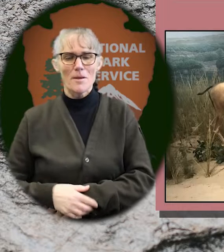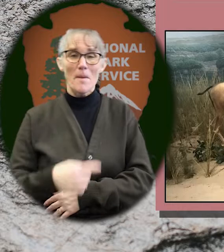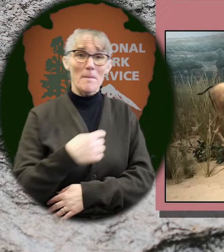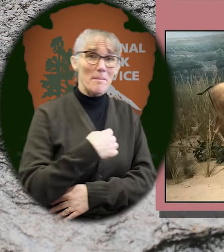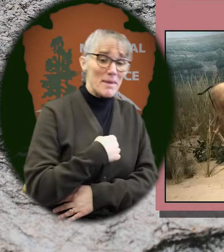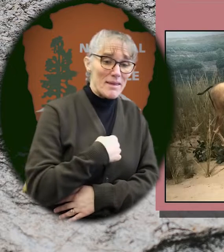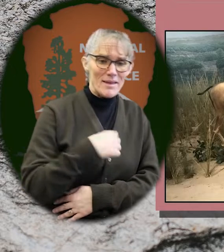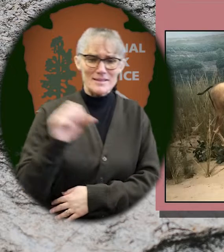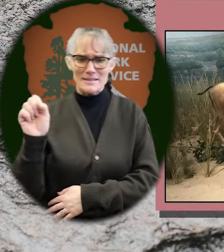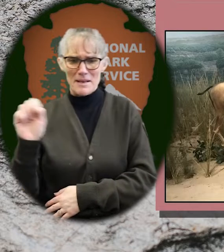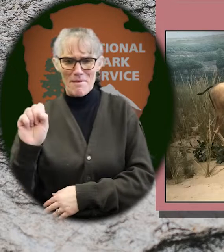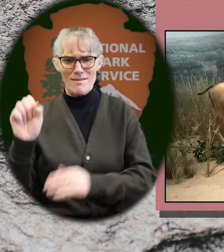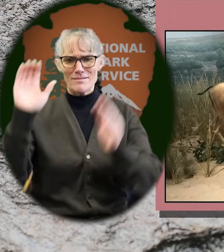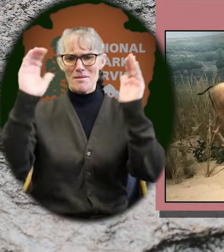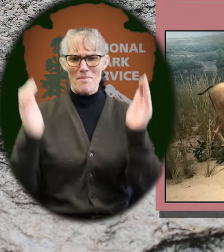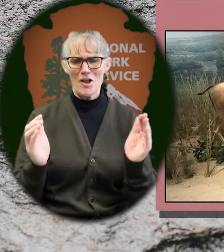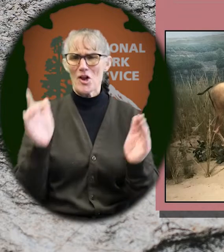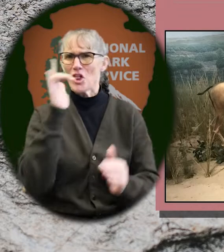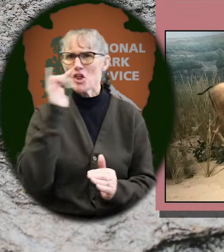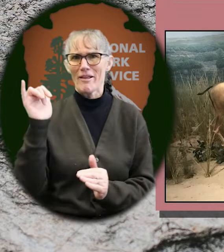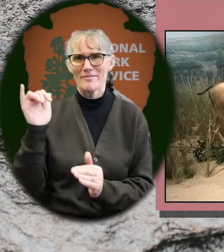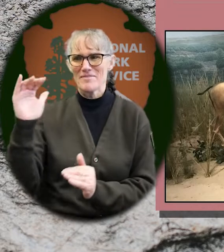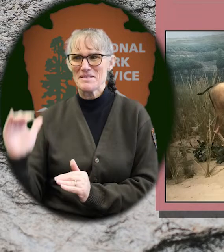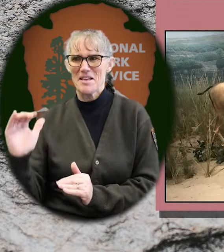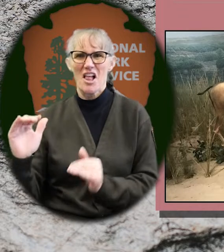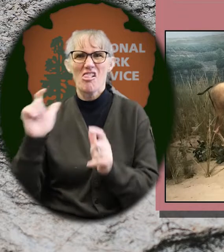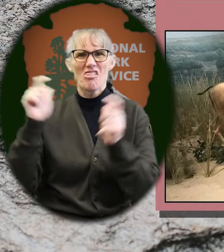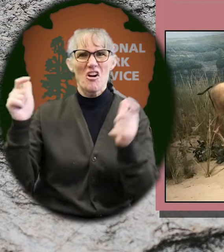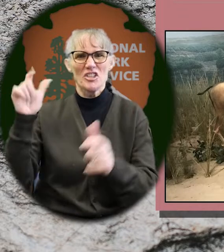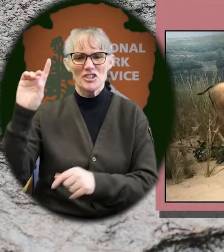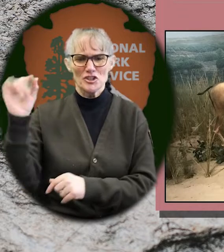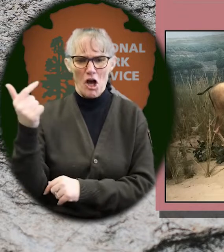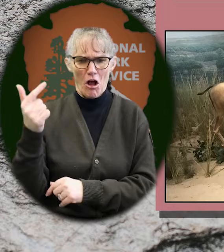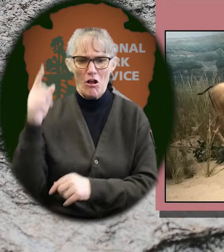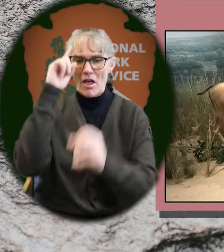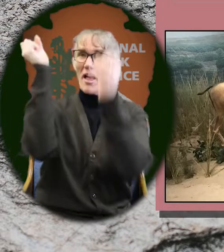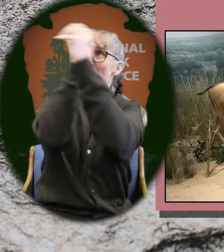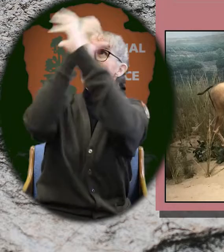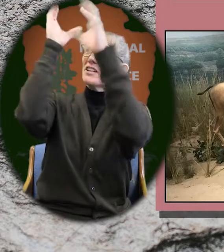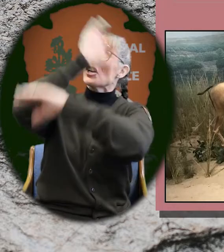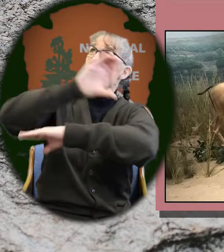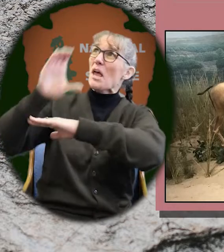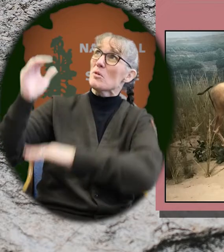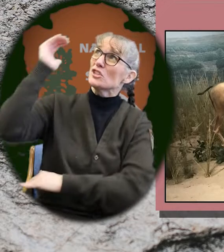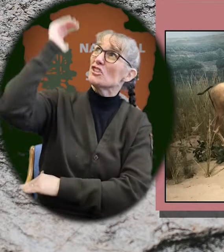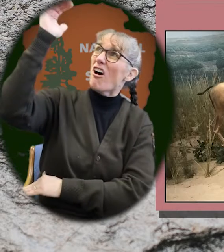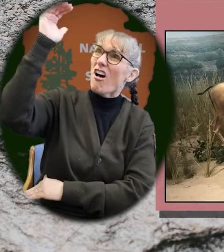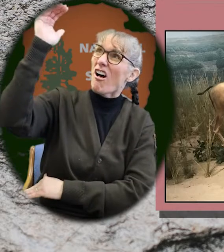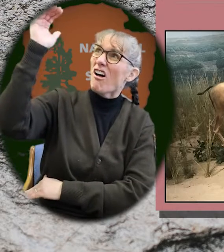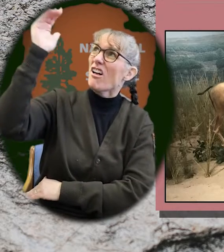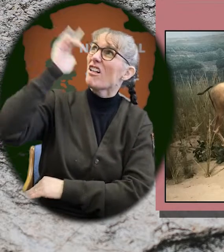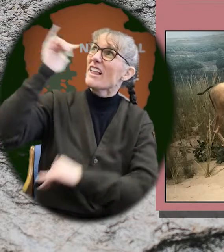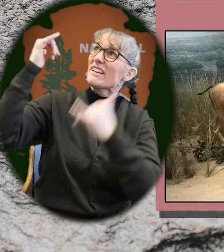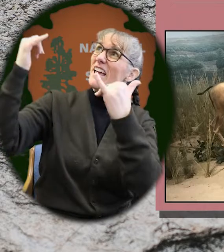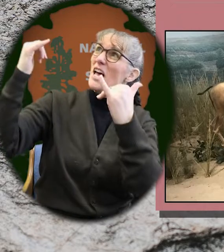Um. And it just shows you how they're kind of like large dog size. They're not, they were not large animals like we think of camels today.